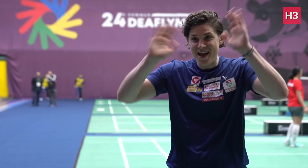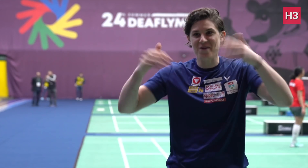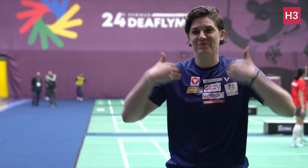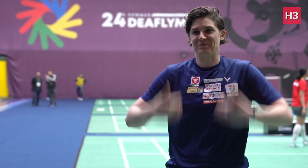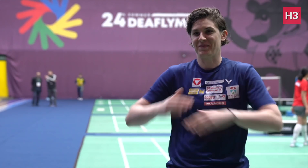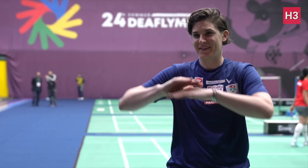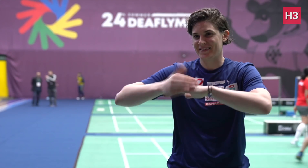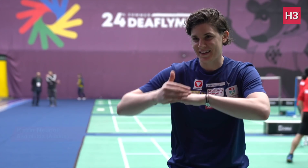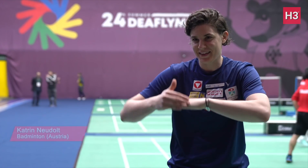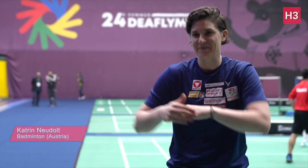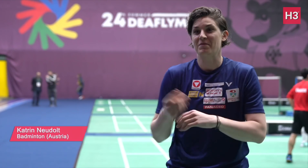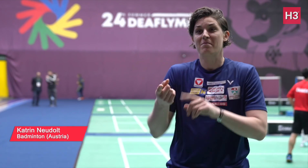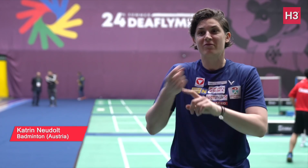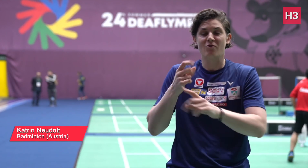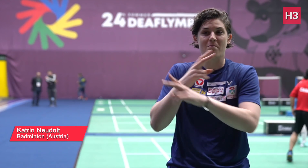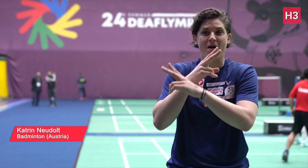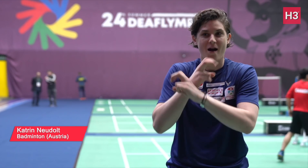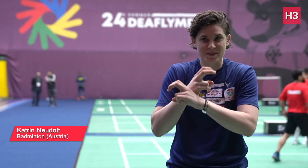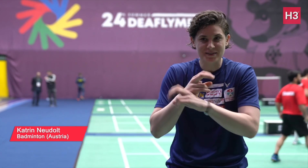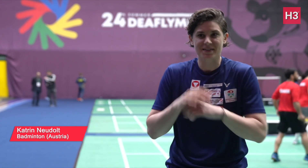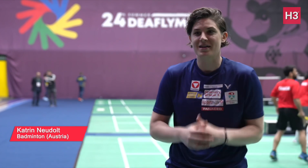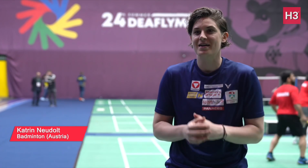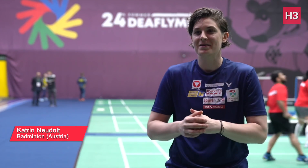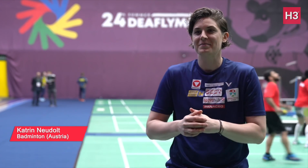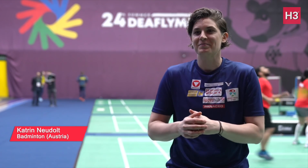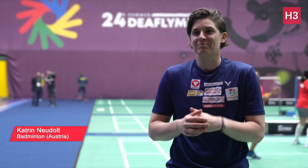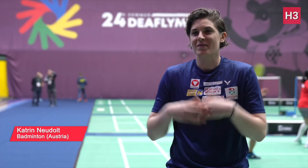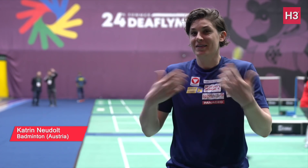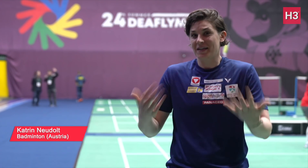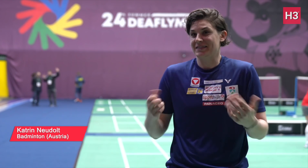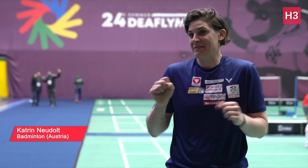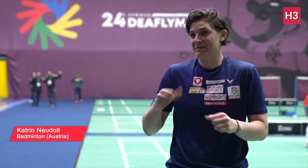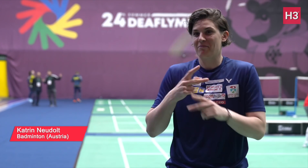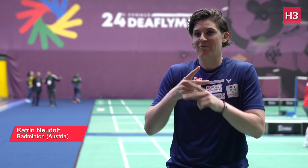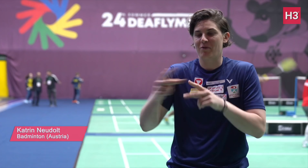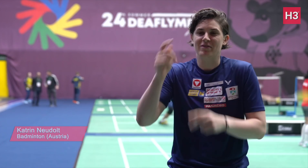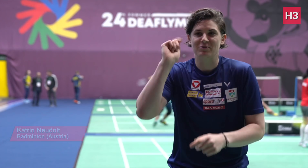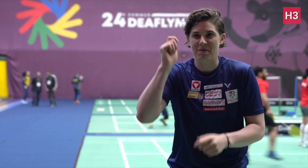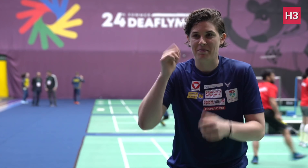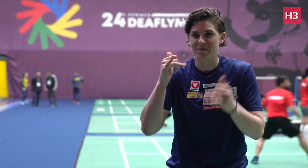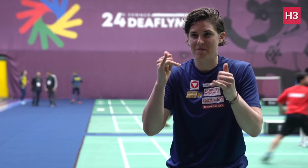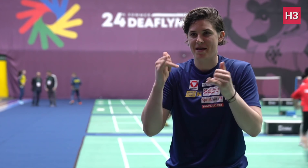Hello! My name is Katrin. I’m from Austria. I’m a professional badminton player.